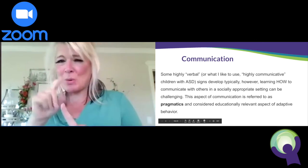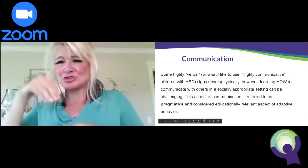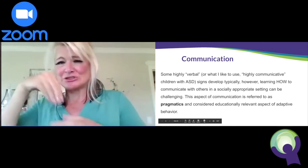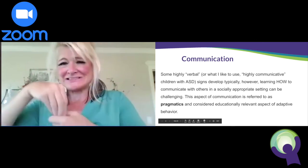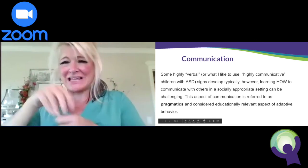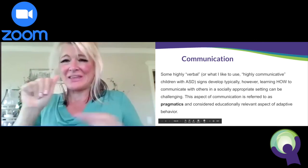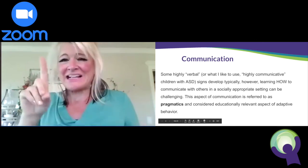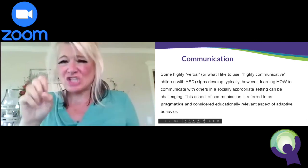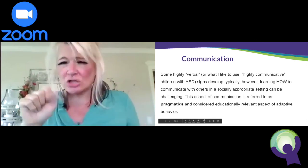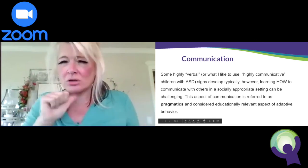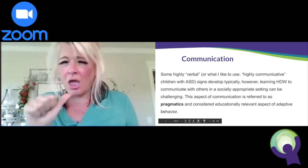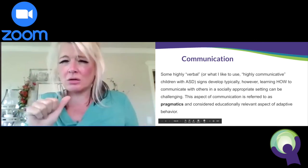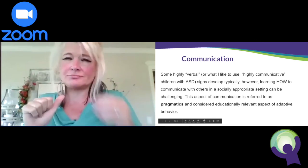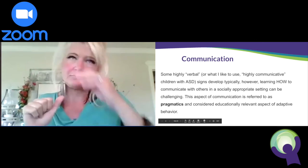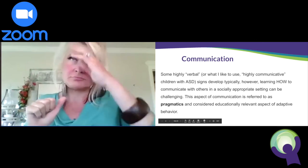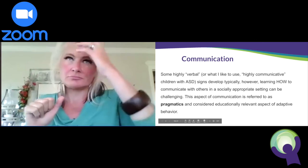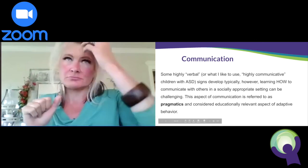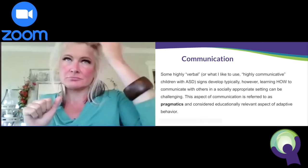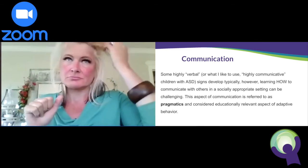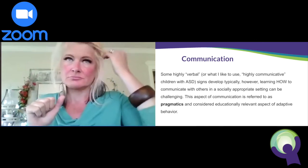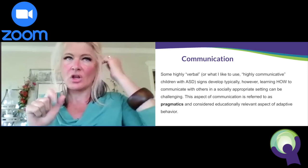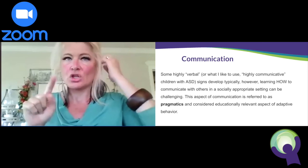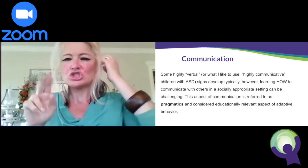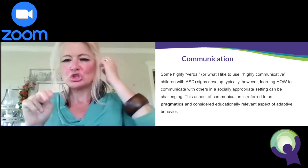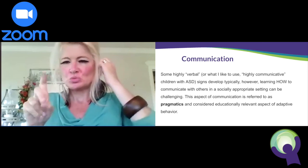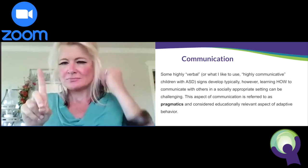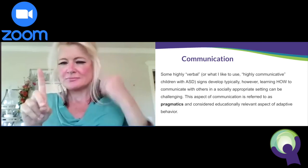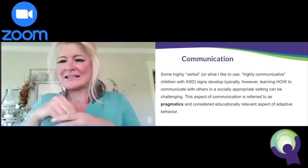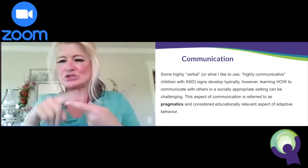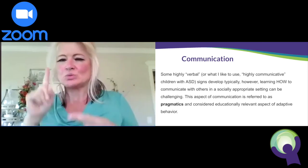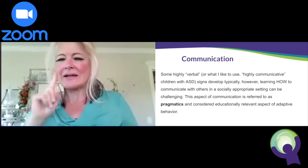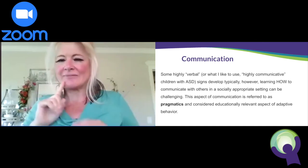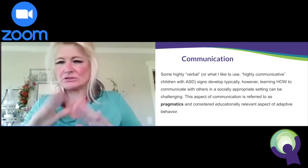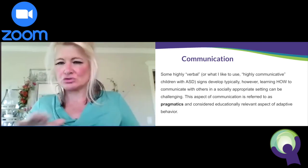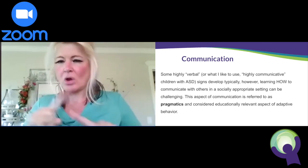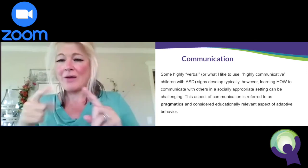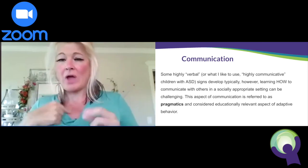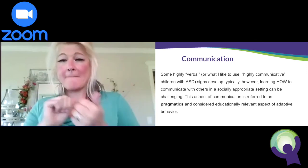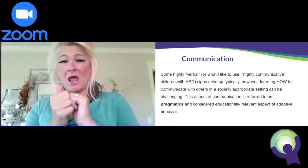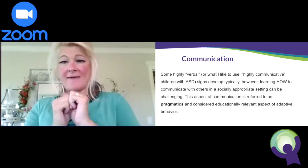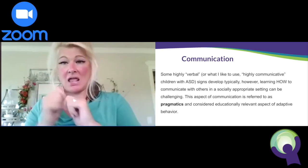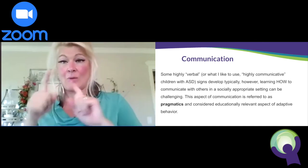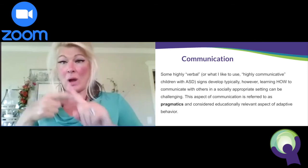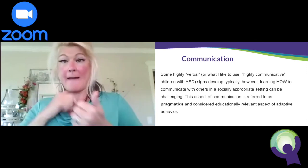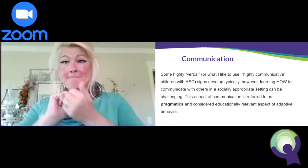and looking at some diagnoses and looking at how that can be...where that falls